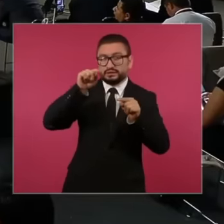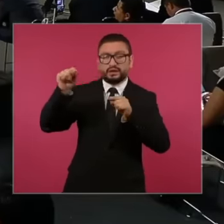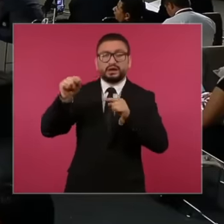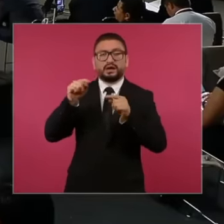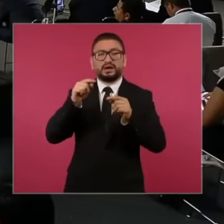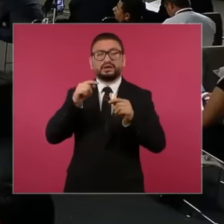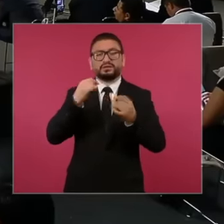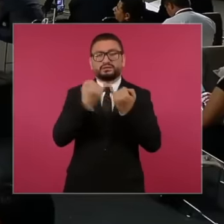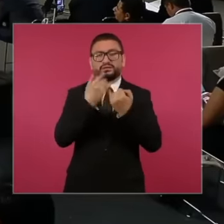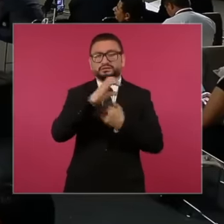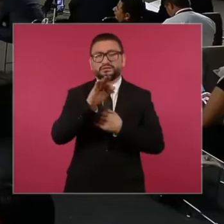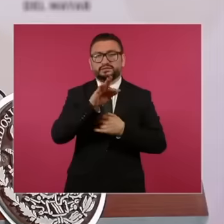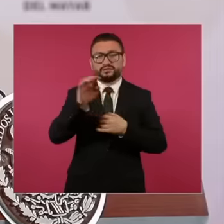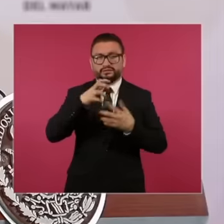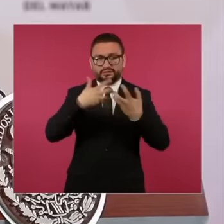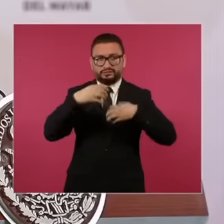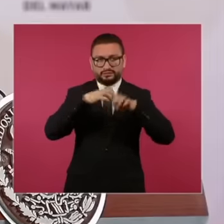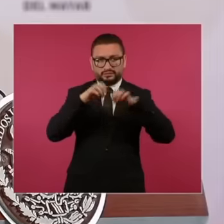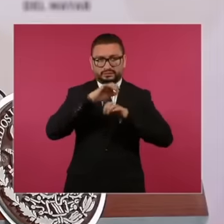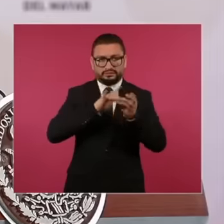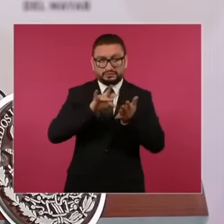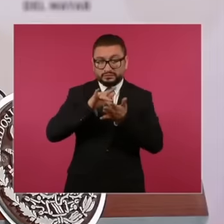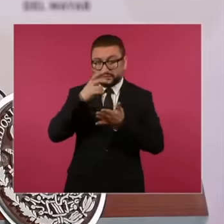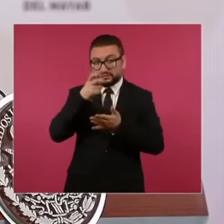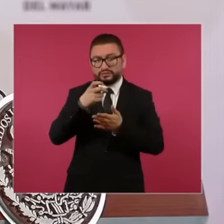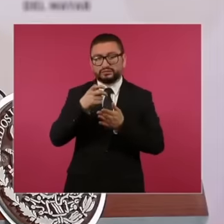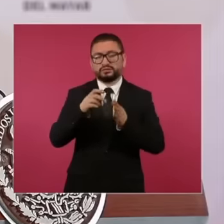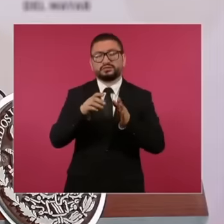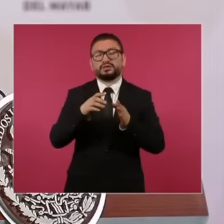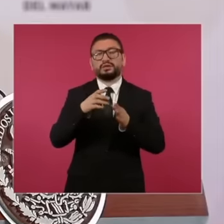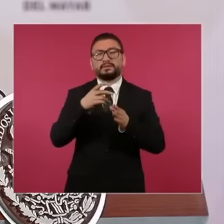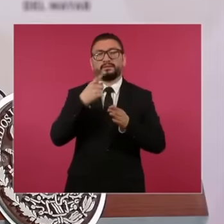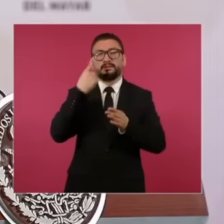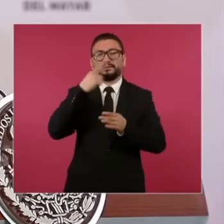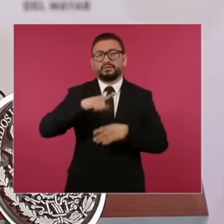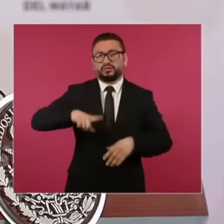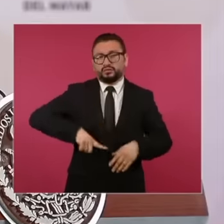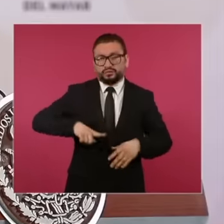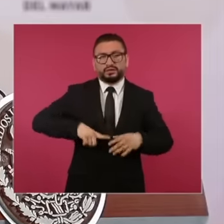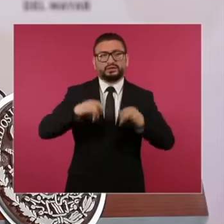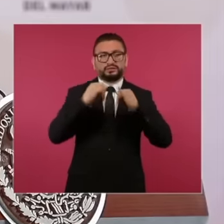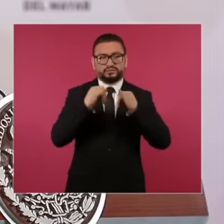the Federal Electricity Commission as well as with all the agencies of the Federal Government and